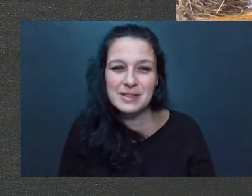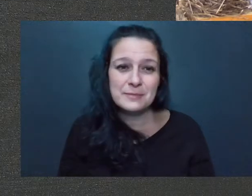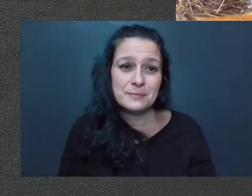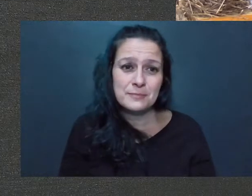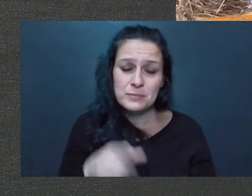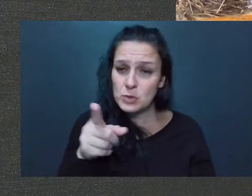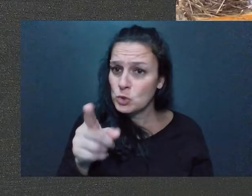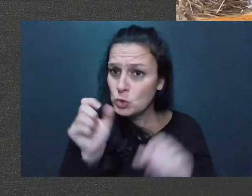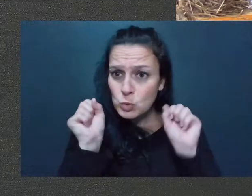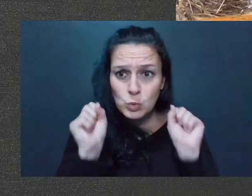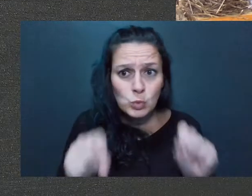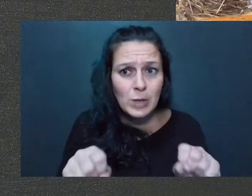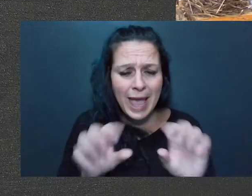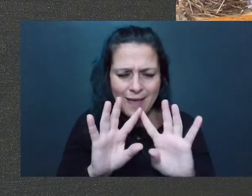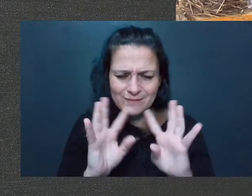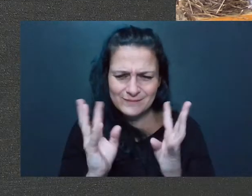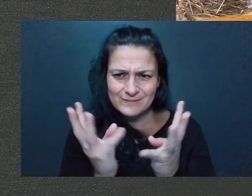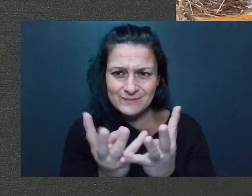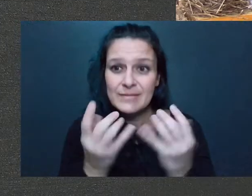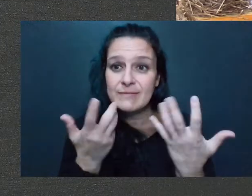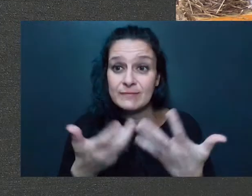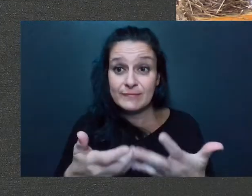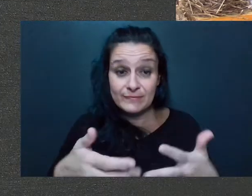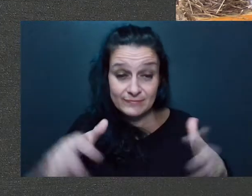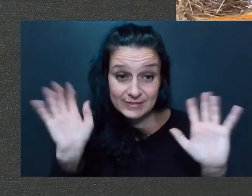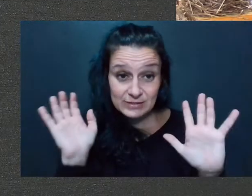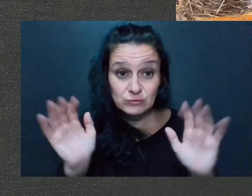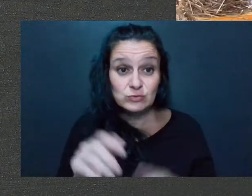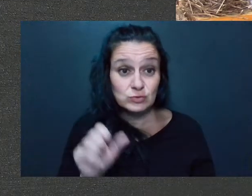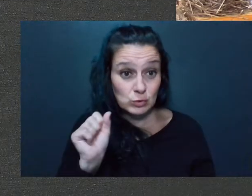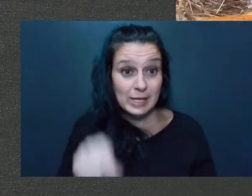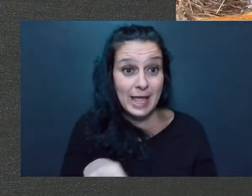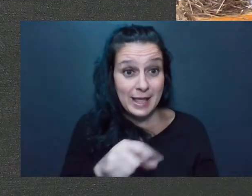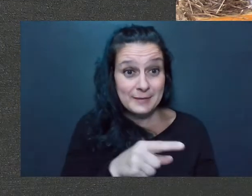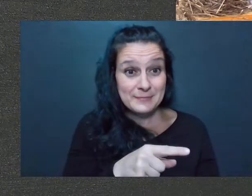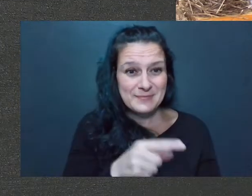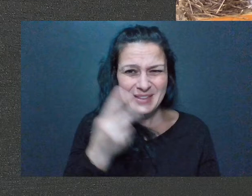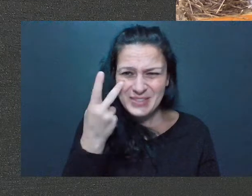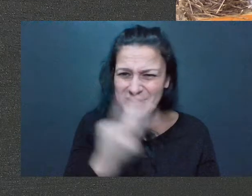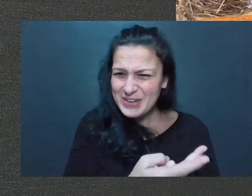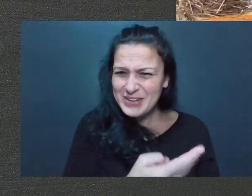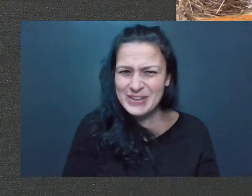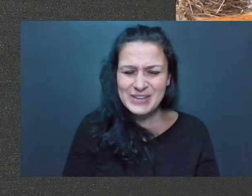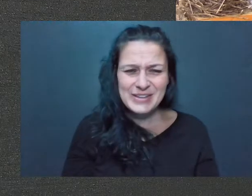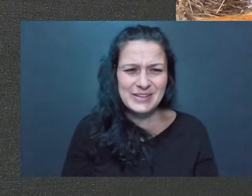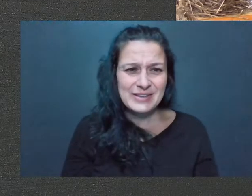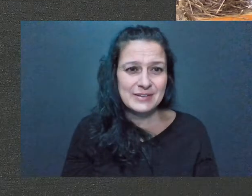And you can do this whole thing. Look at this.